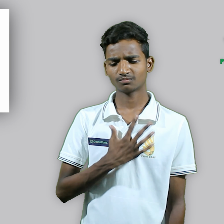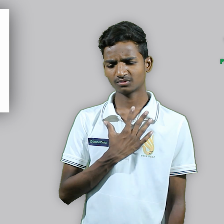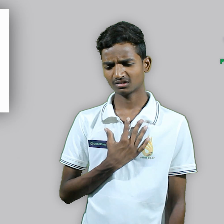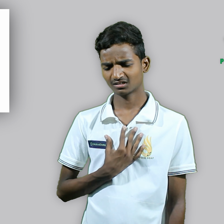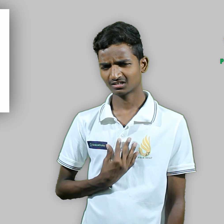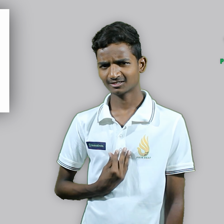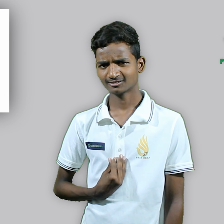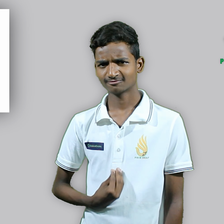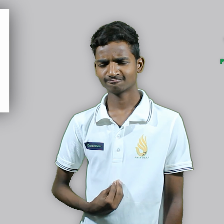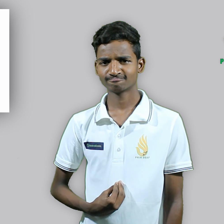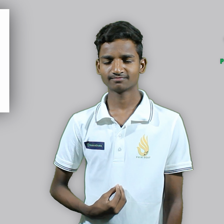Sad